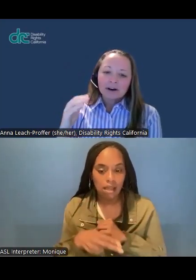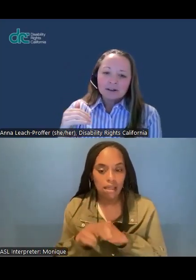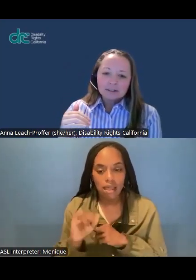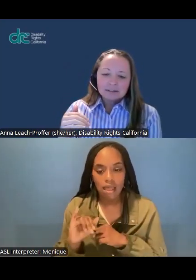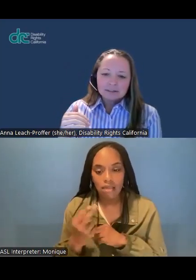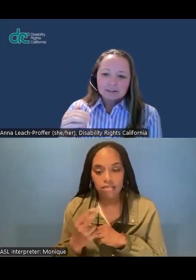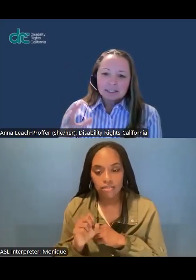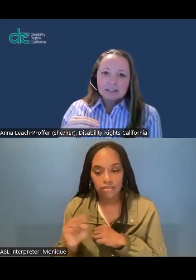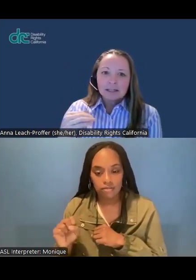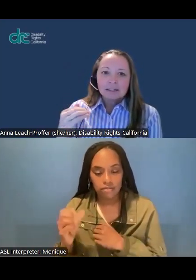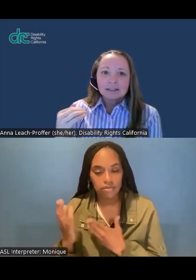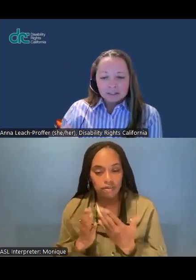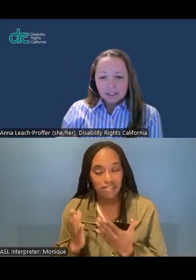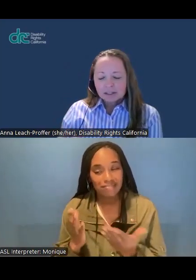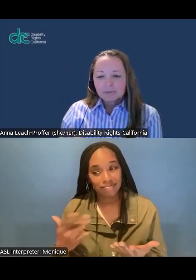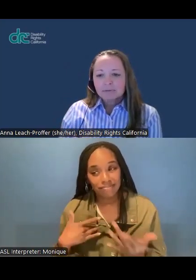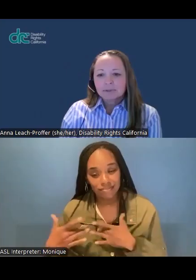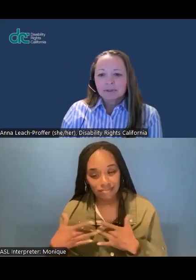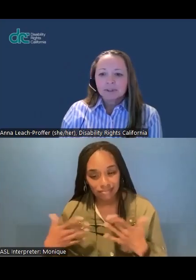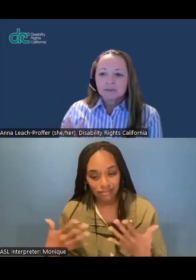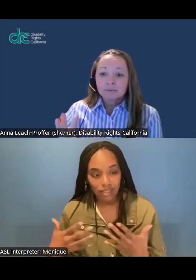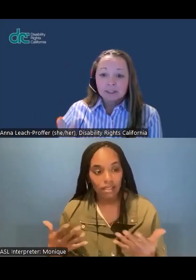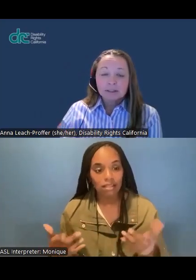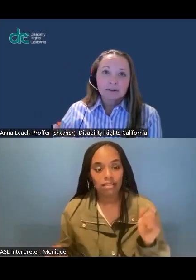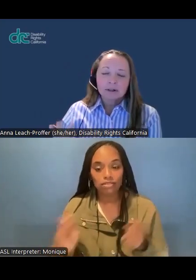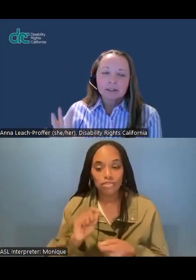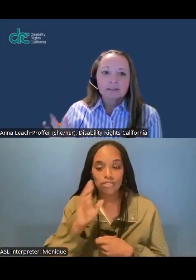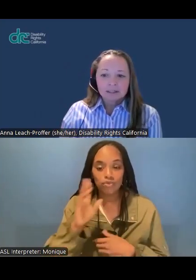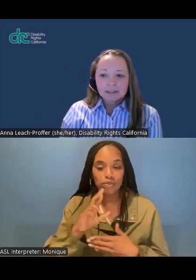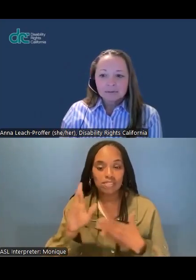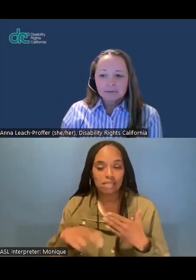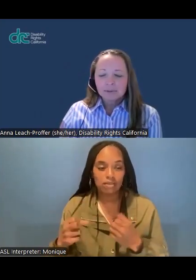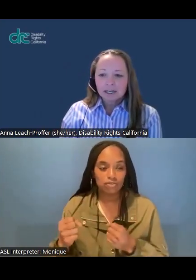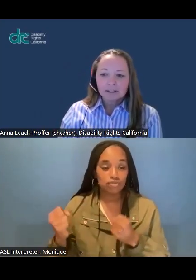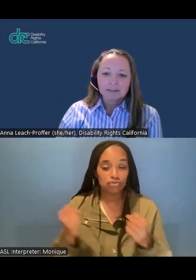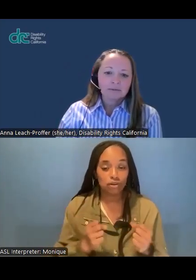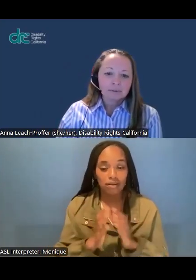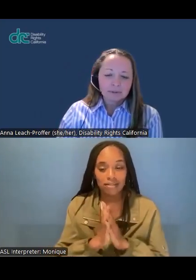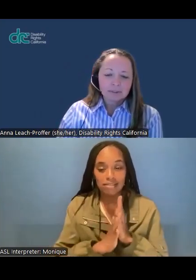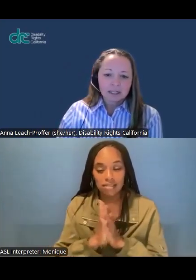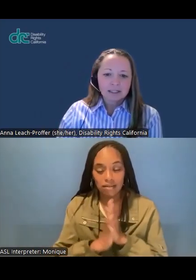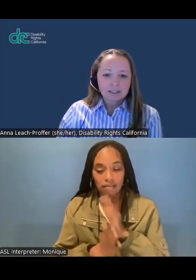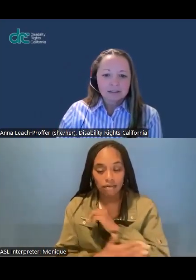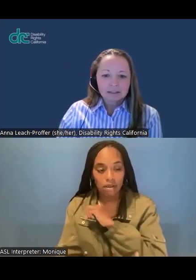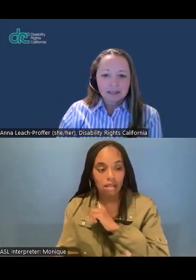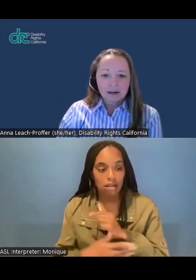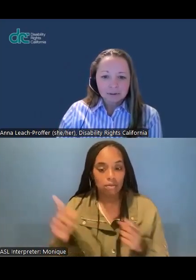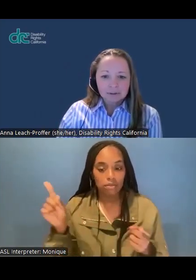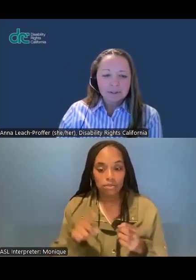our concern is that this change will result in a very strong incentive for counties to reduce IHSS hours